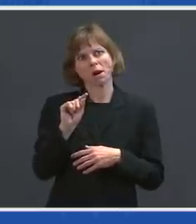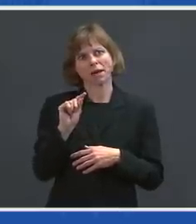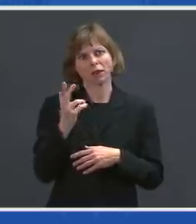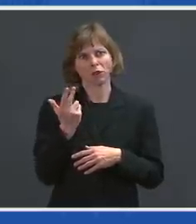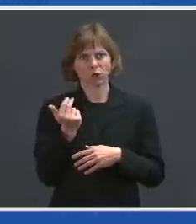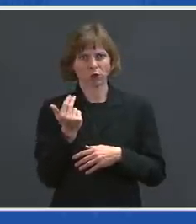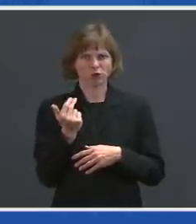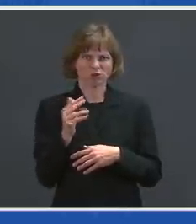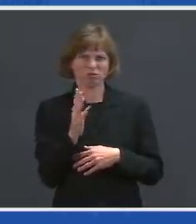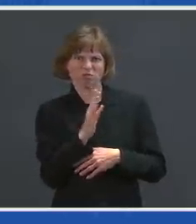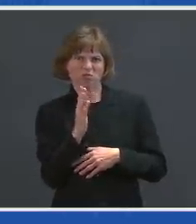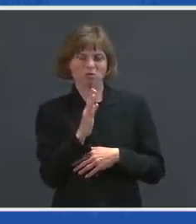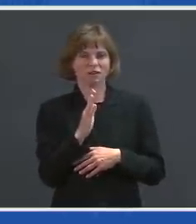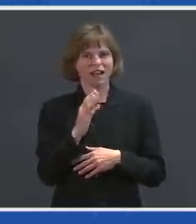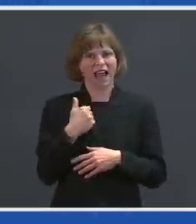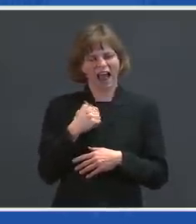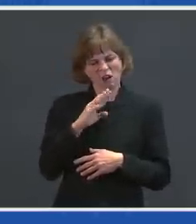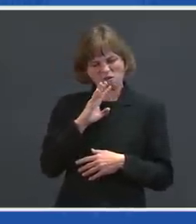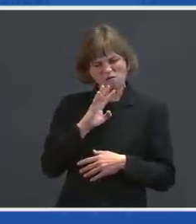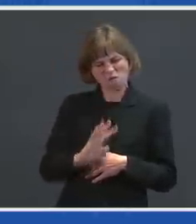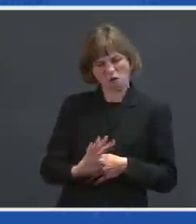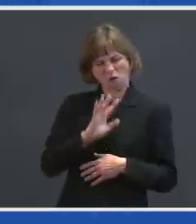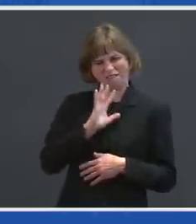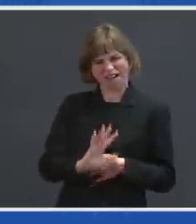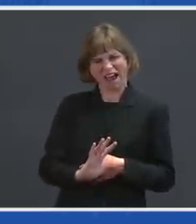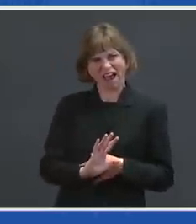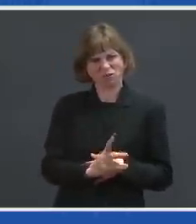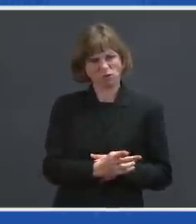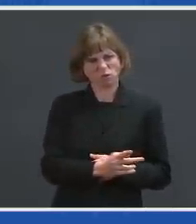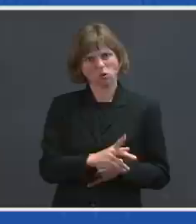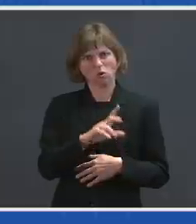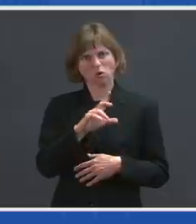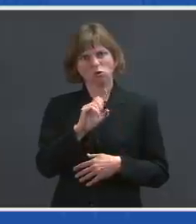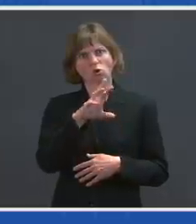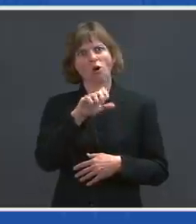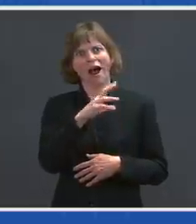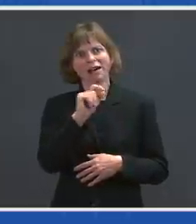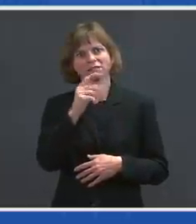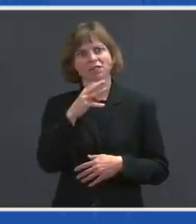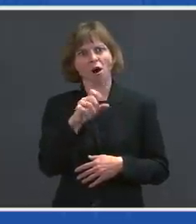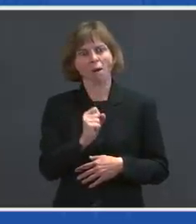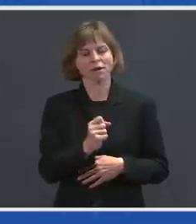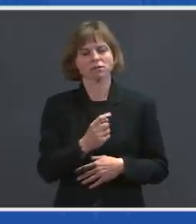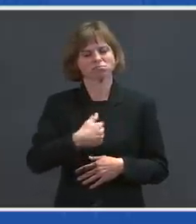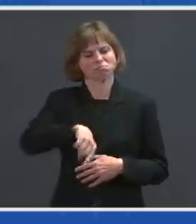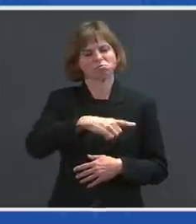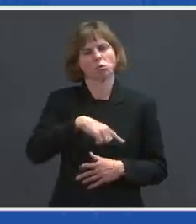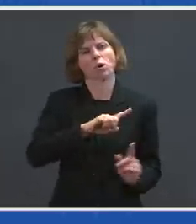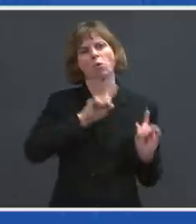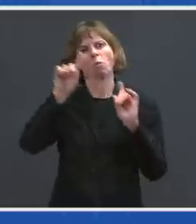four and five year old two by Paul and Thomas. We were at an event for the DCCC in New York